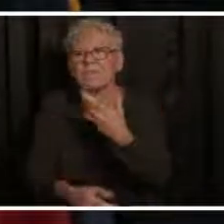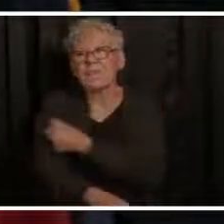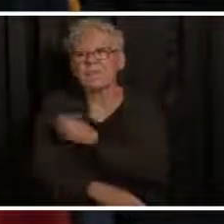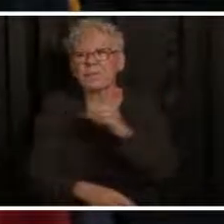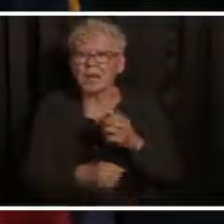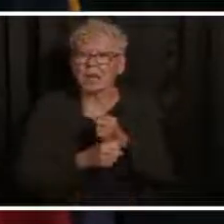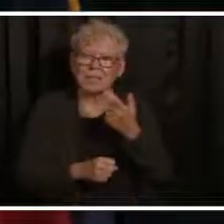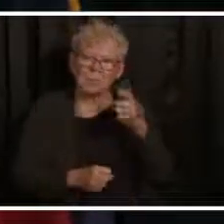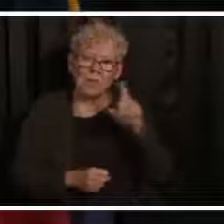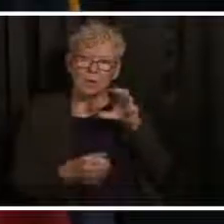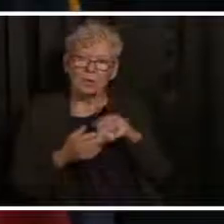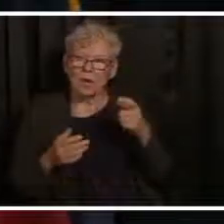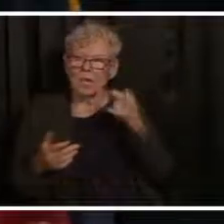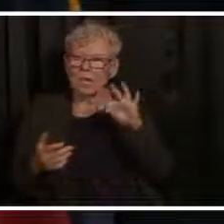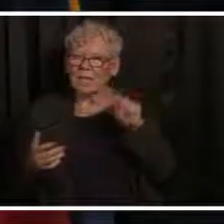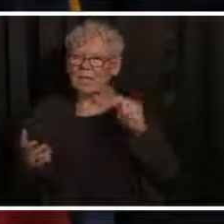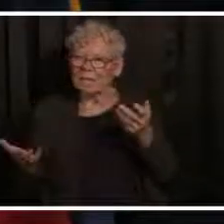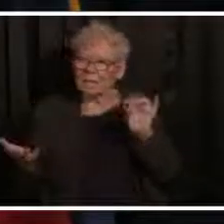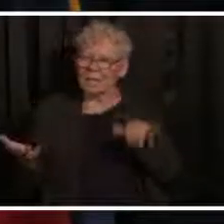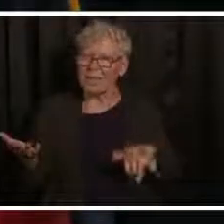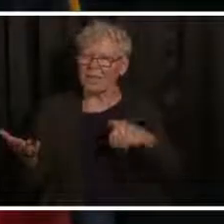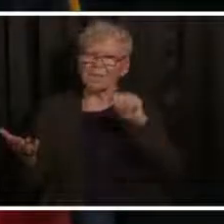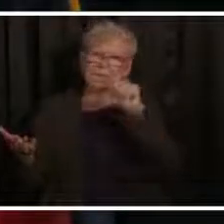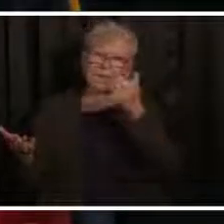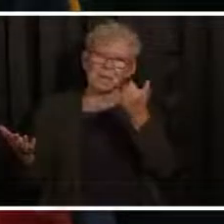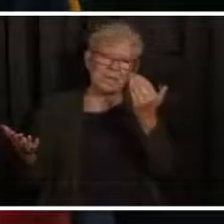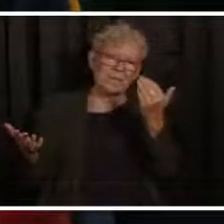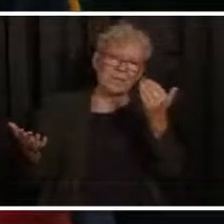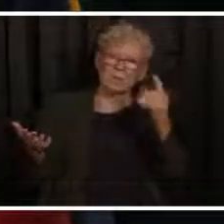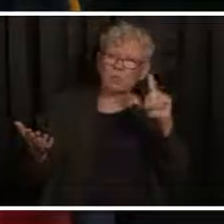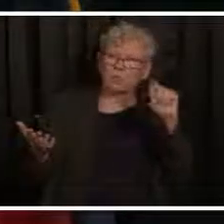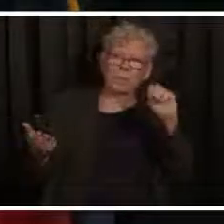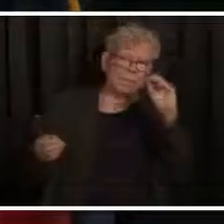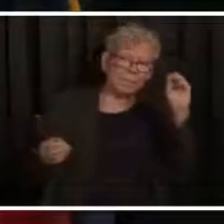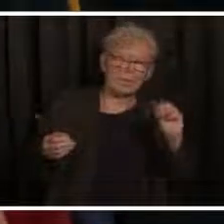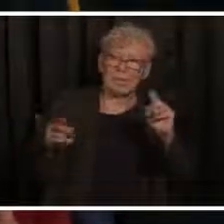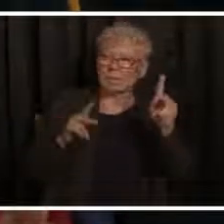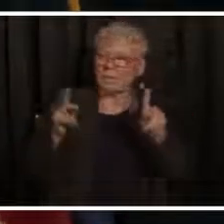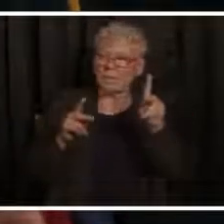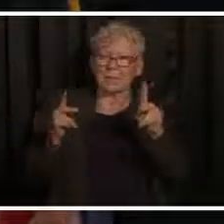the contest, it was probably more like twenty plus percent. Um now they've gotten in some of them folks who would say,